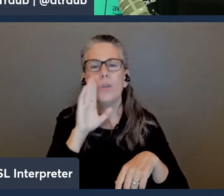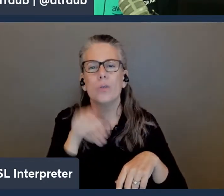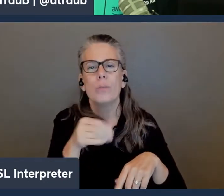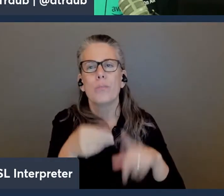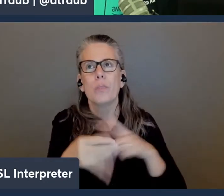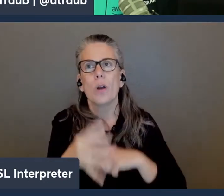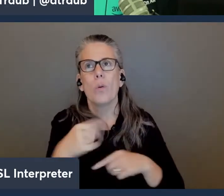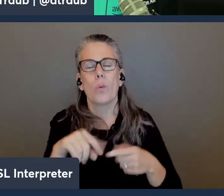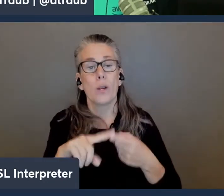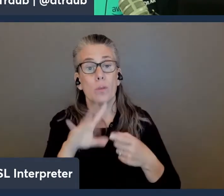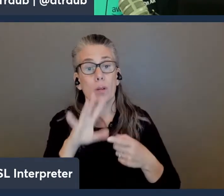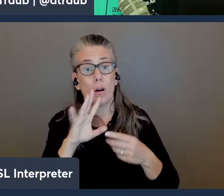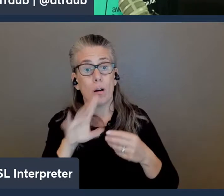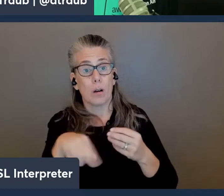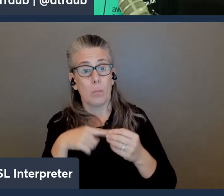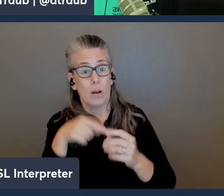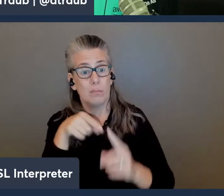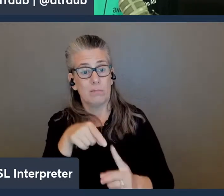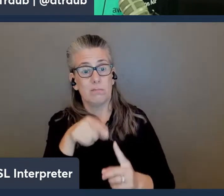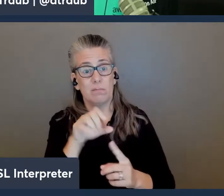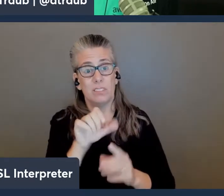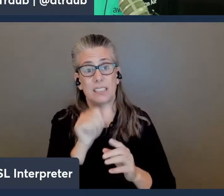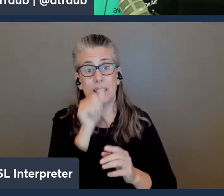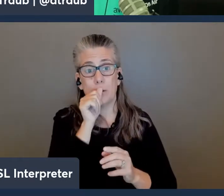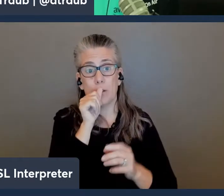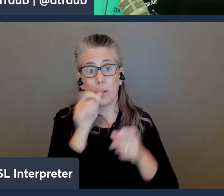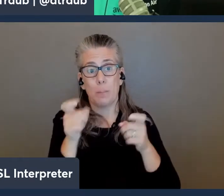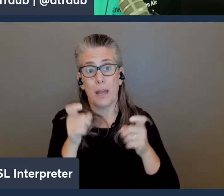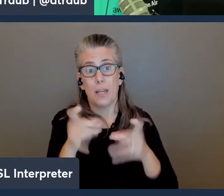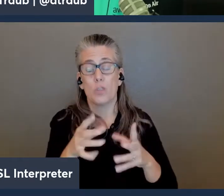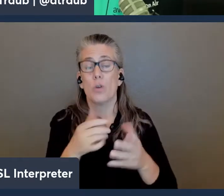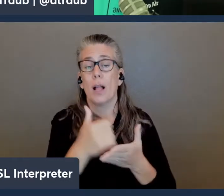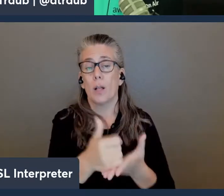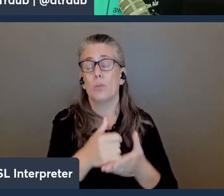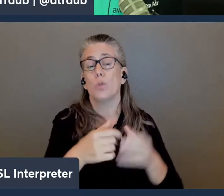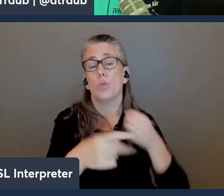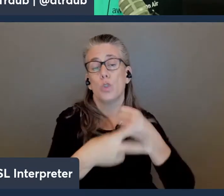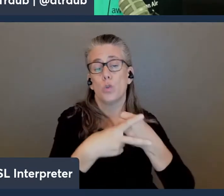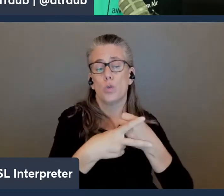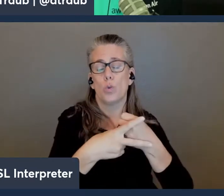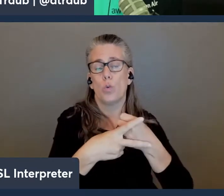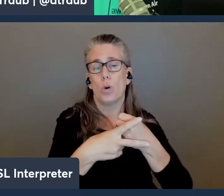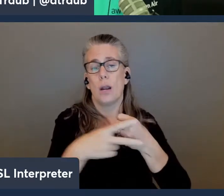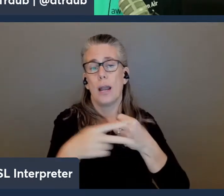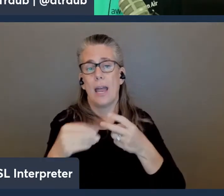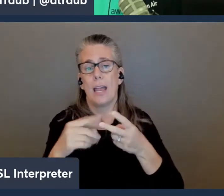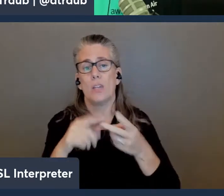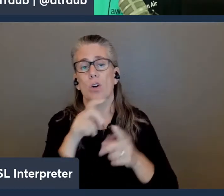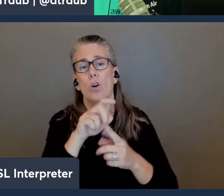it's a wonderful service that basically helps you store and rotate your secrets, so it is just a chef's kiss service,